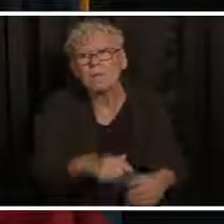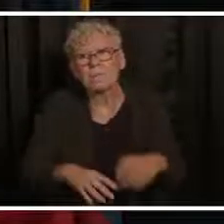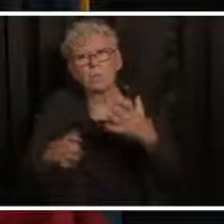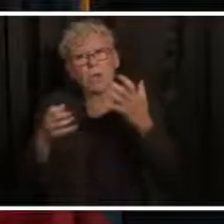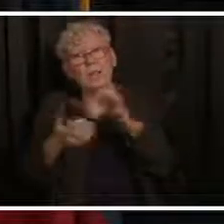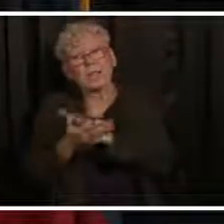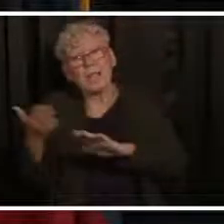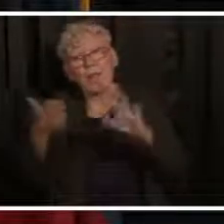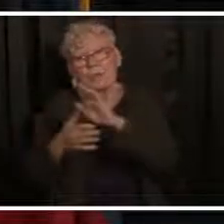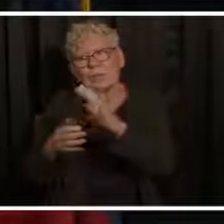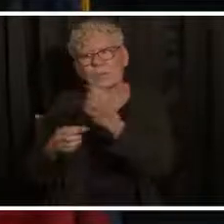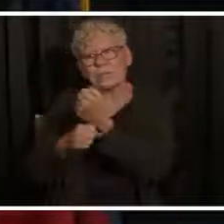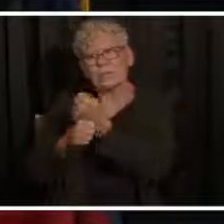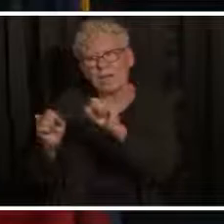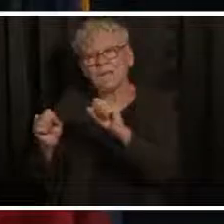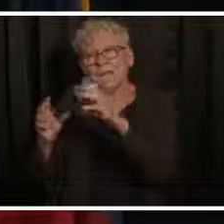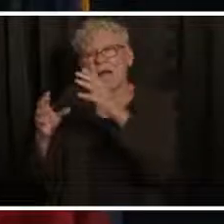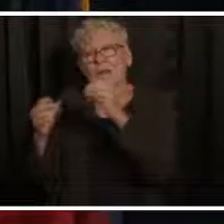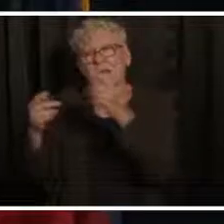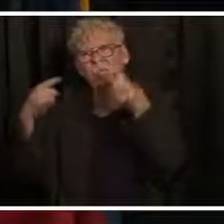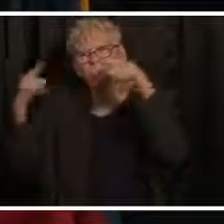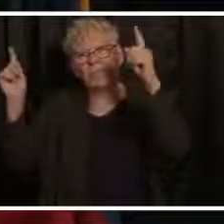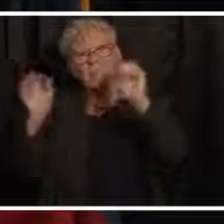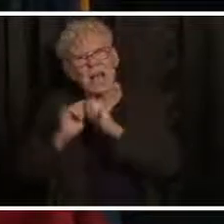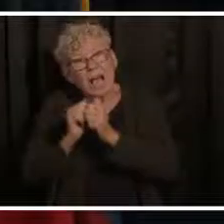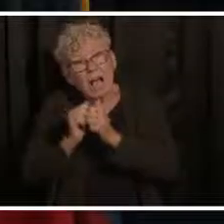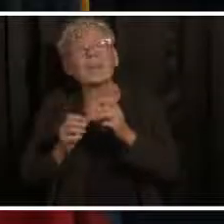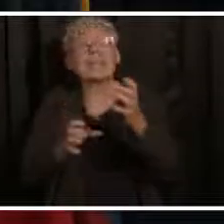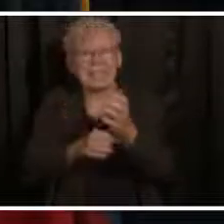our to get vaccinated and so we're very excited to be part